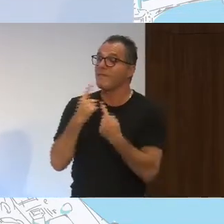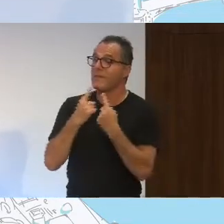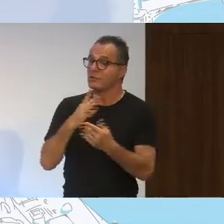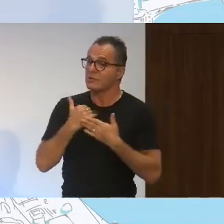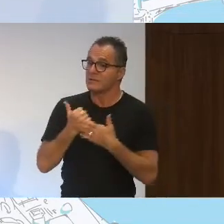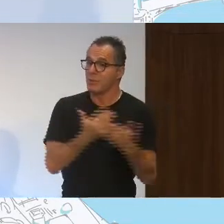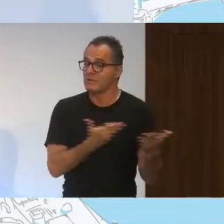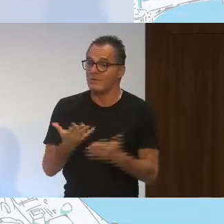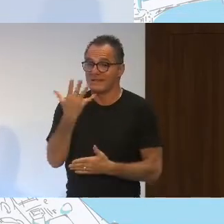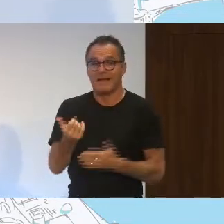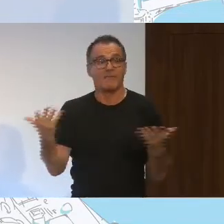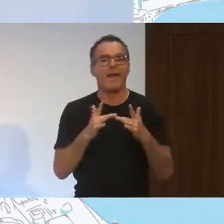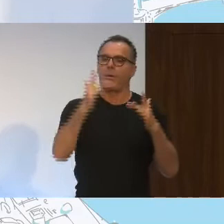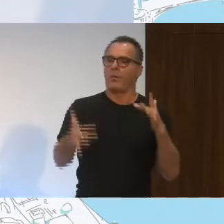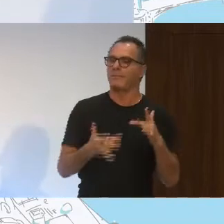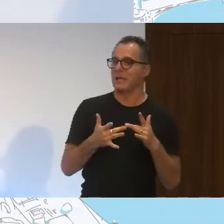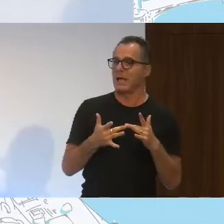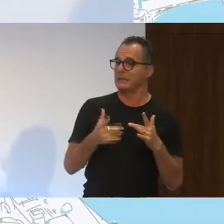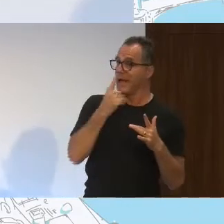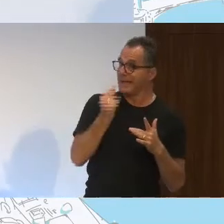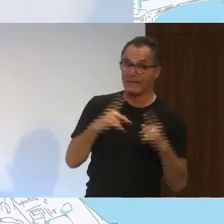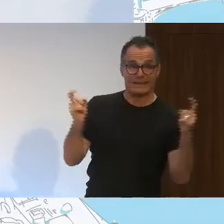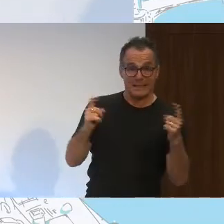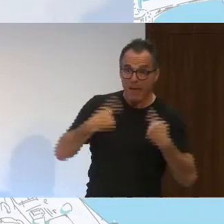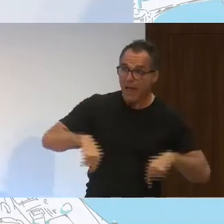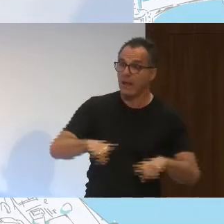and feel free to email us or contact us and we'll do our best to help.